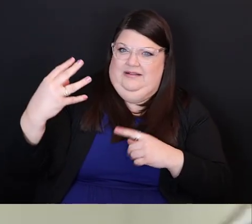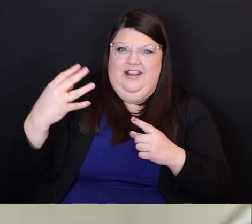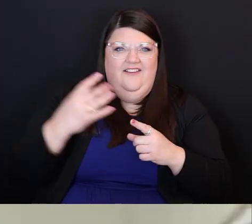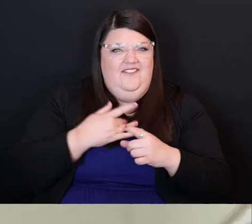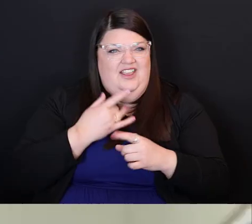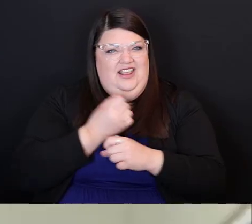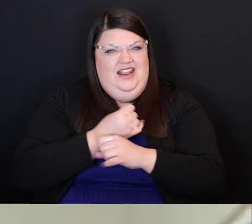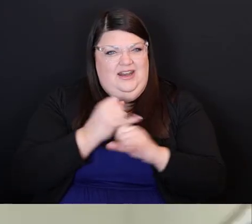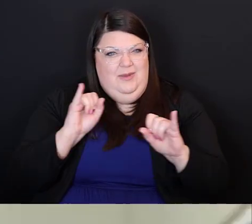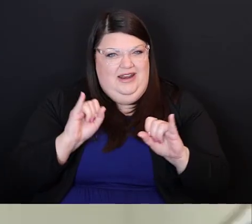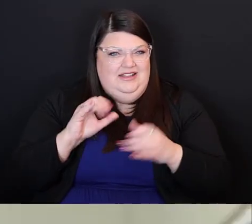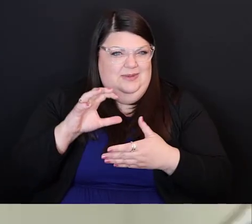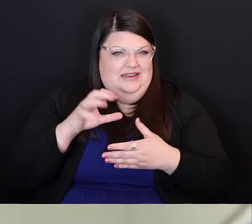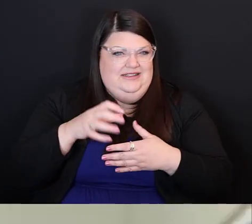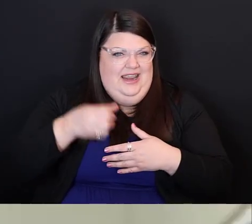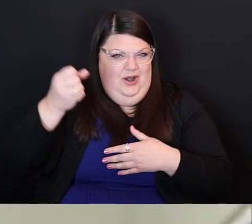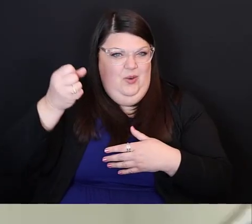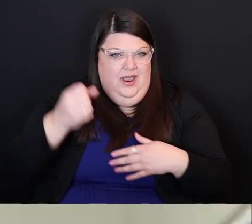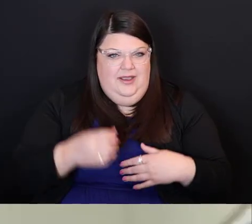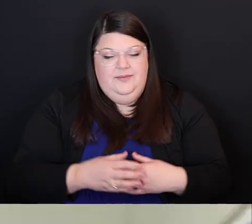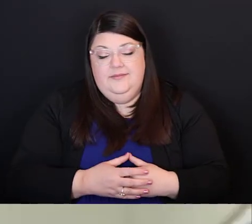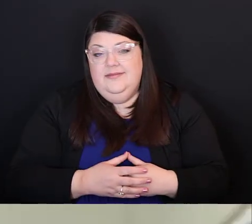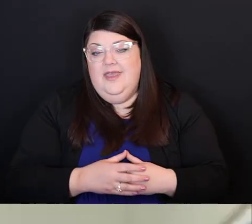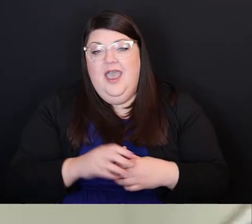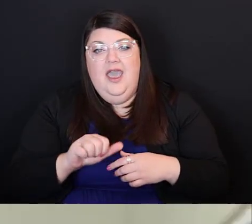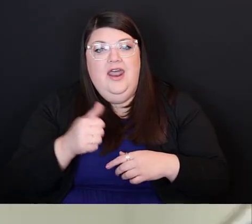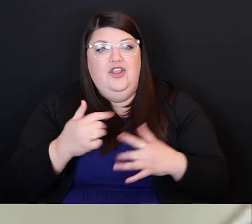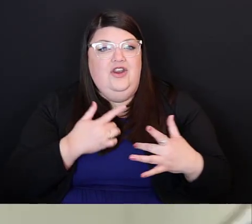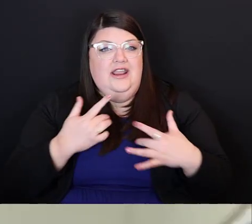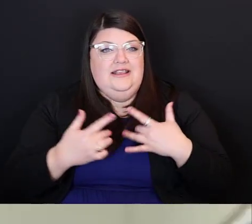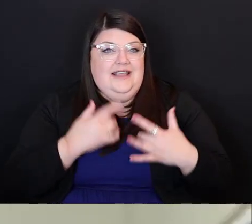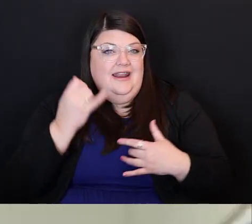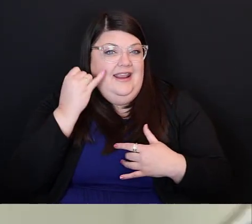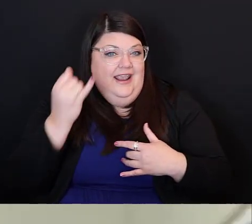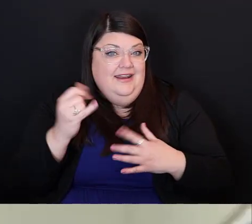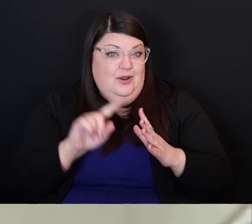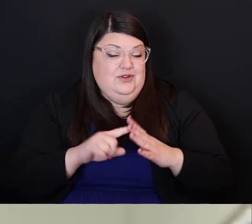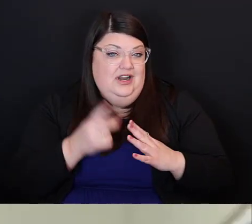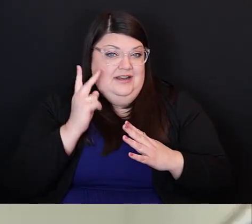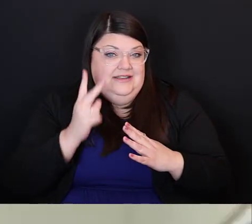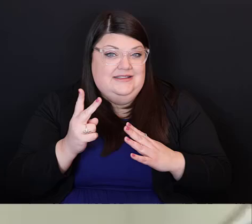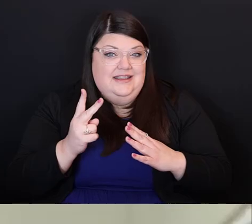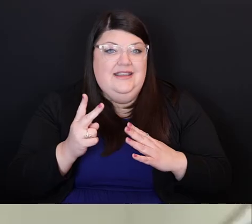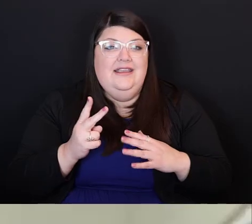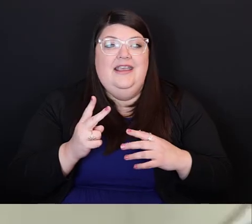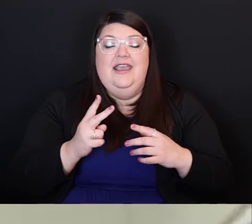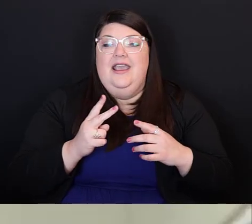And a pretty exciting idea that we are starting to see the beginning of, but still is a long way from being in the home.